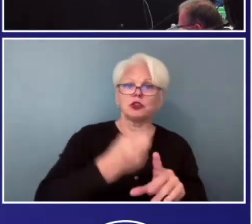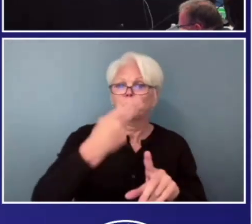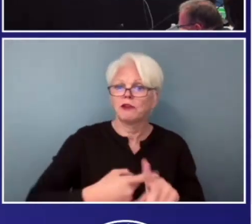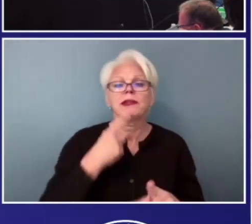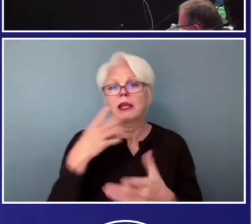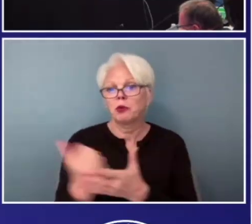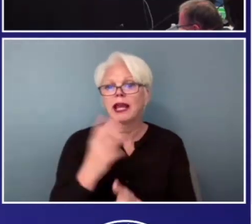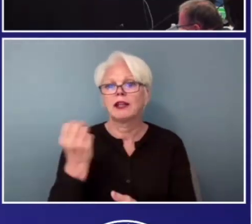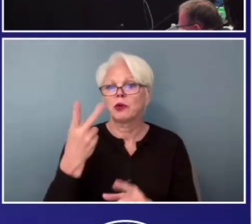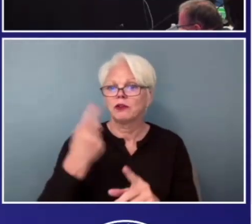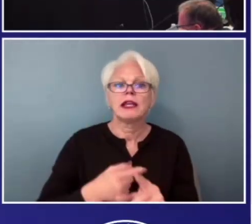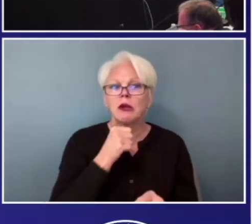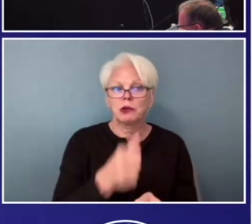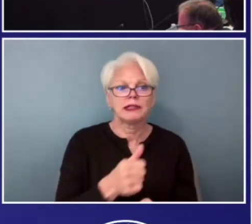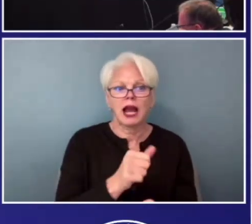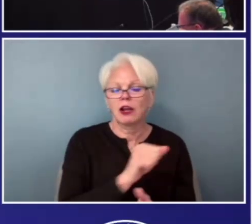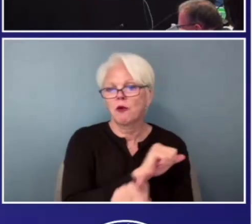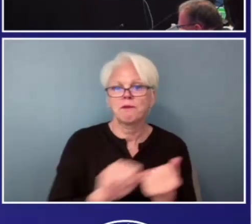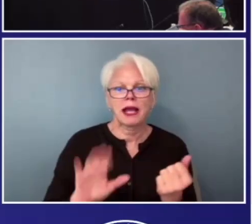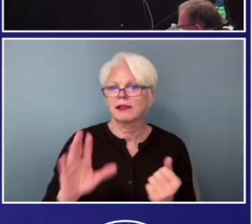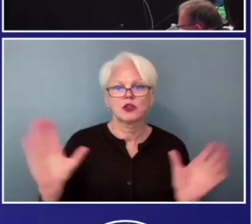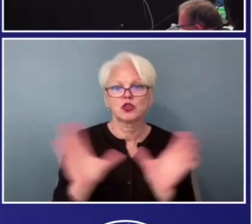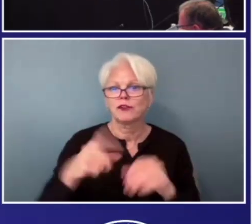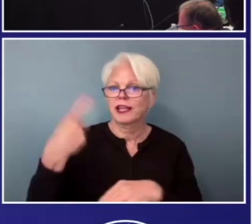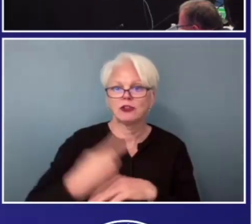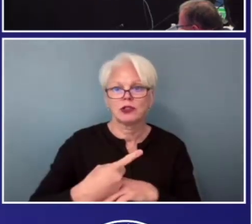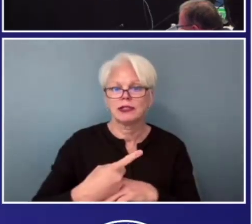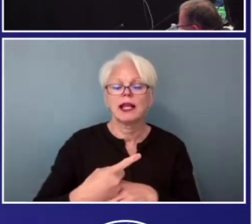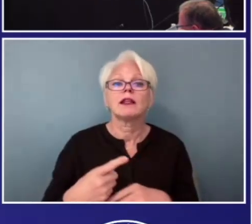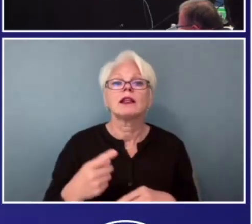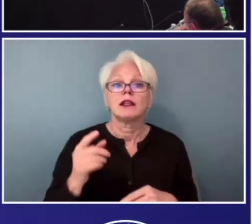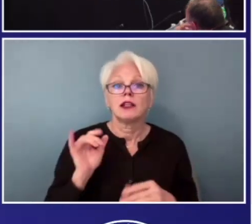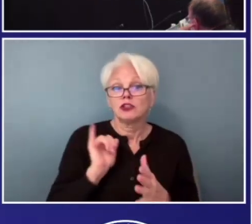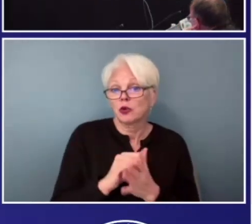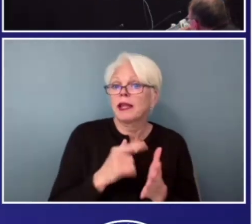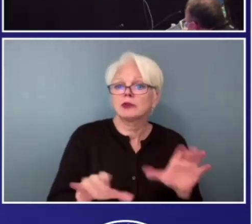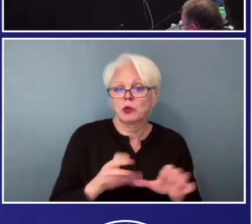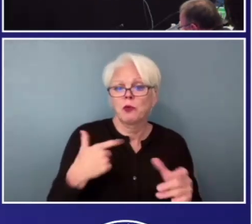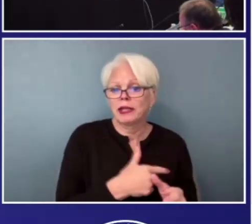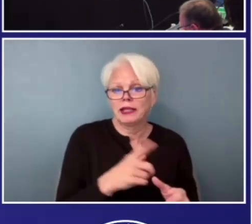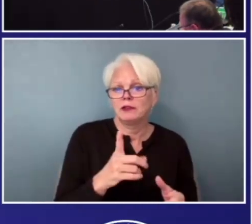It will not go past their certification date. So that's, that's what we do now. So that didn't change.